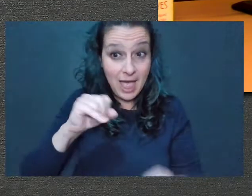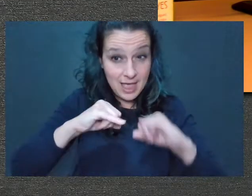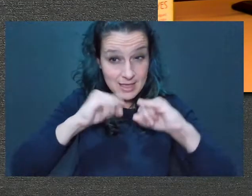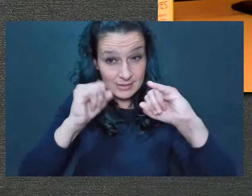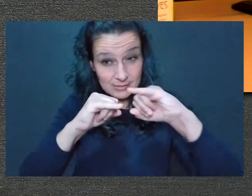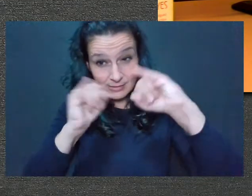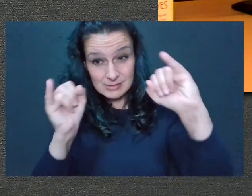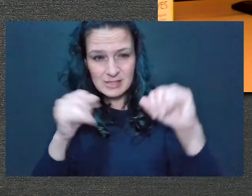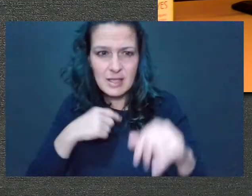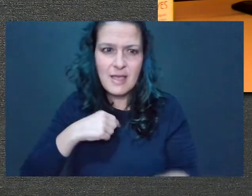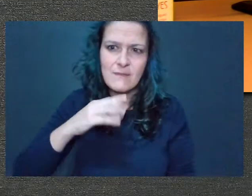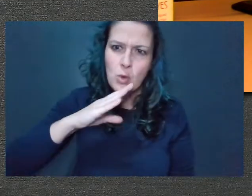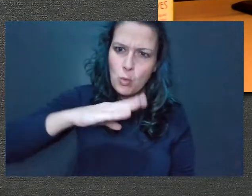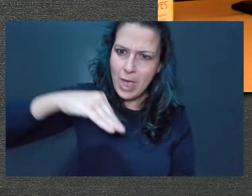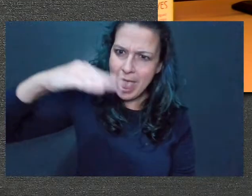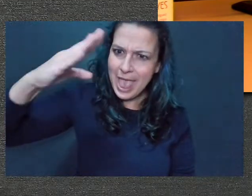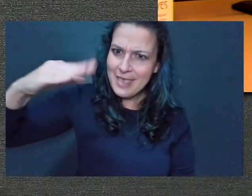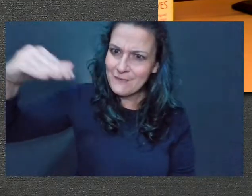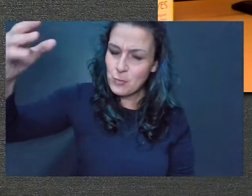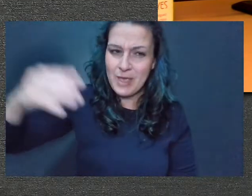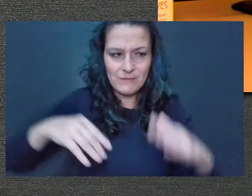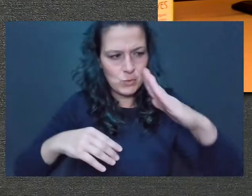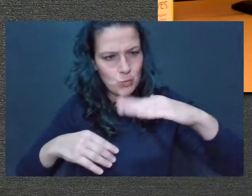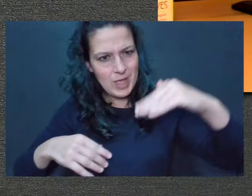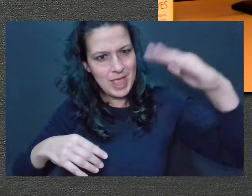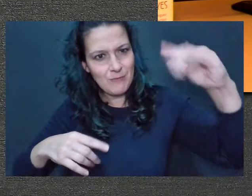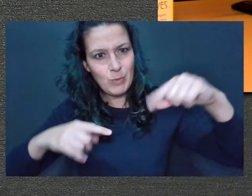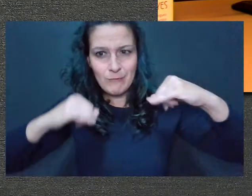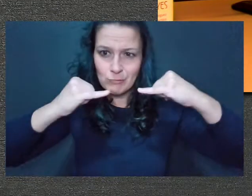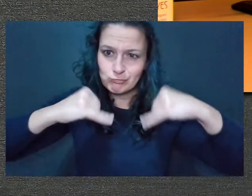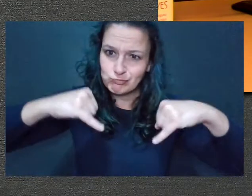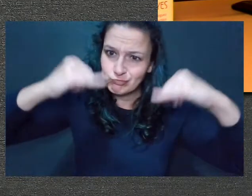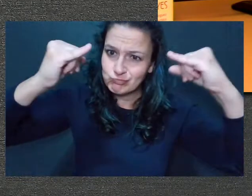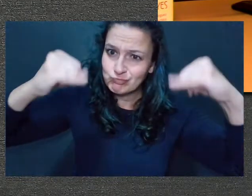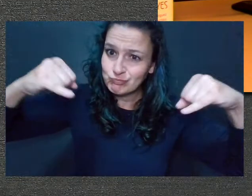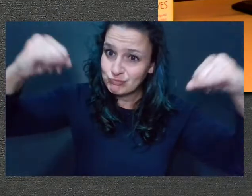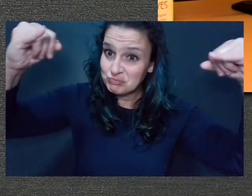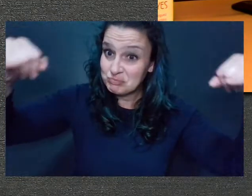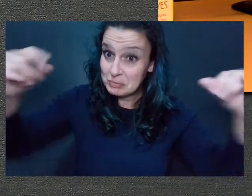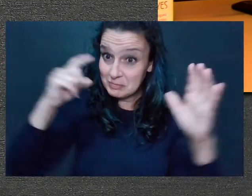We have a lot of wavy lines in here. You see all those wavy lines?